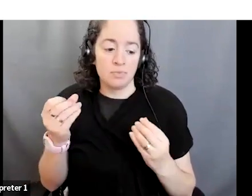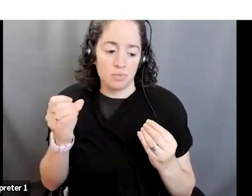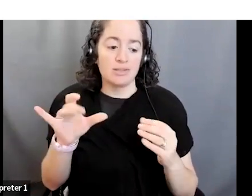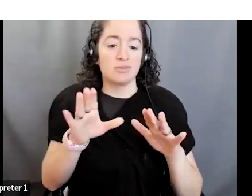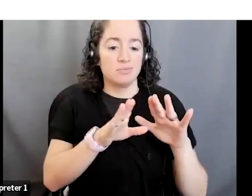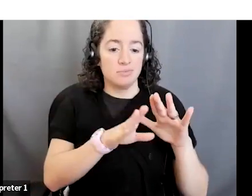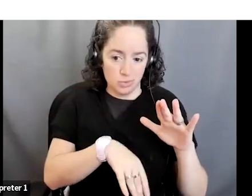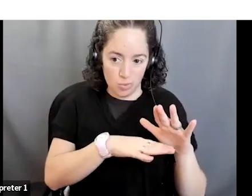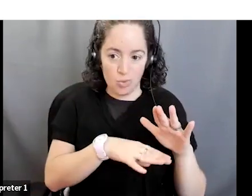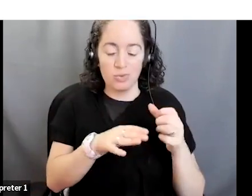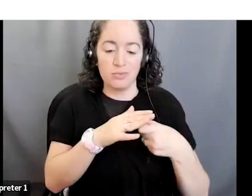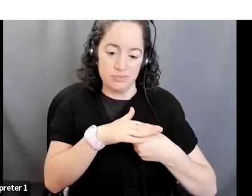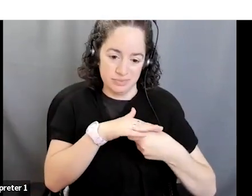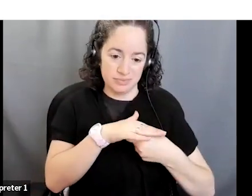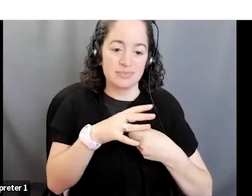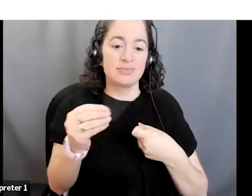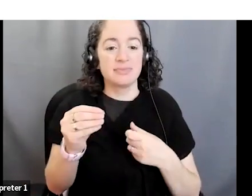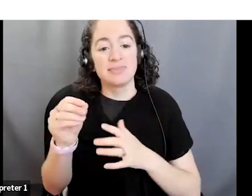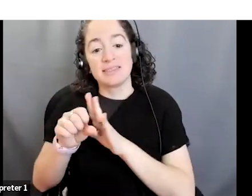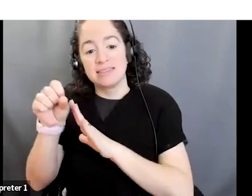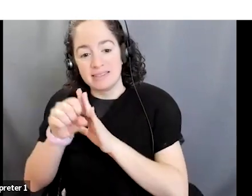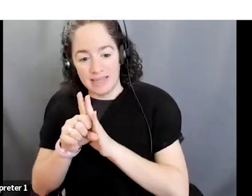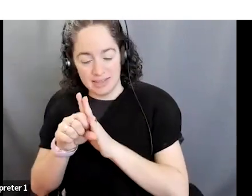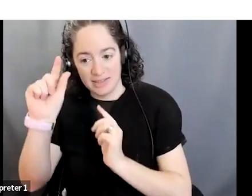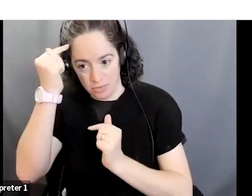for the ADA and for healthcare providers,